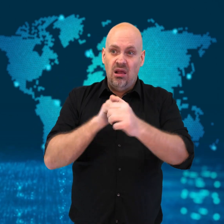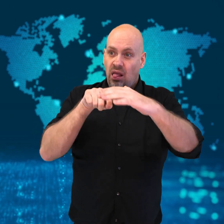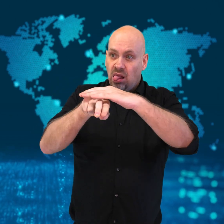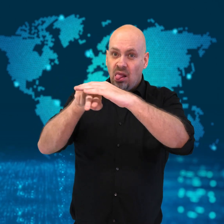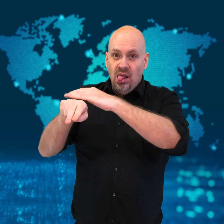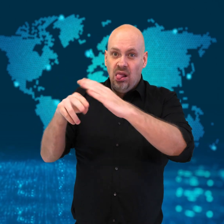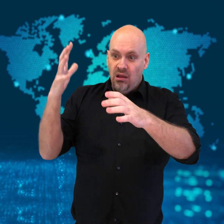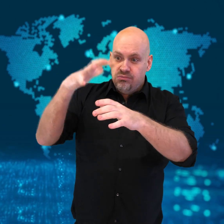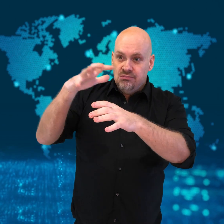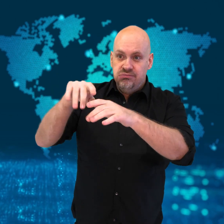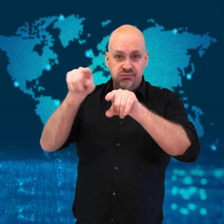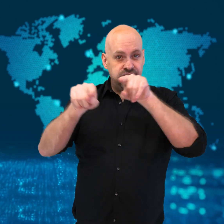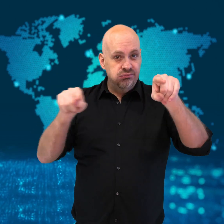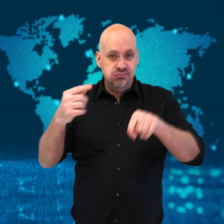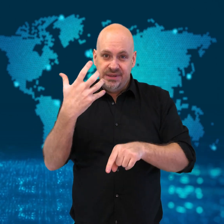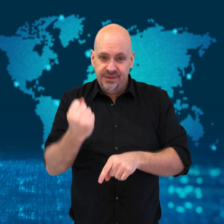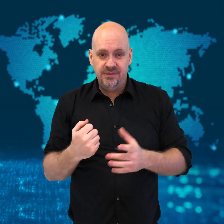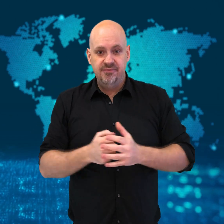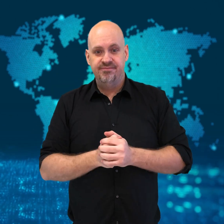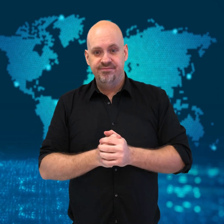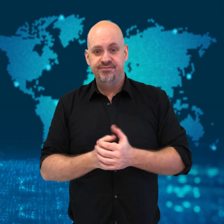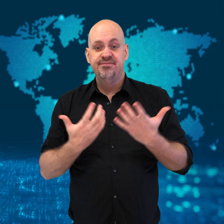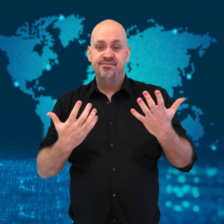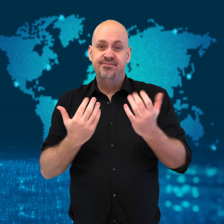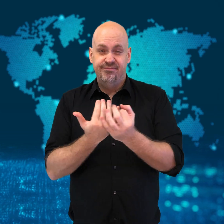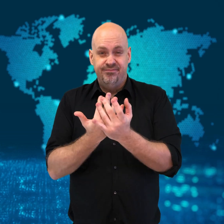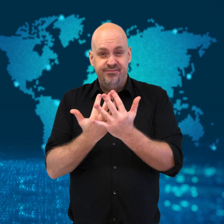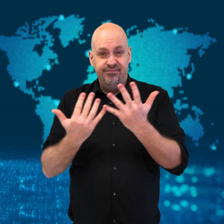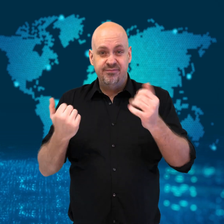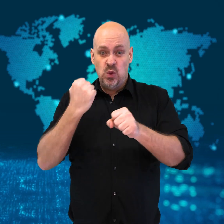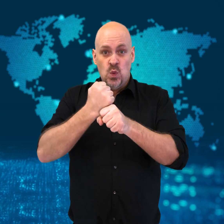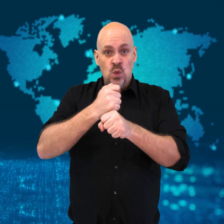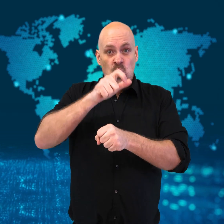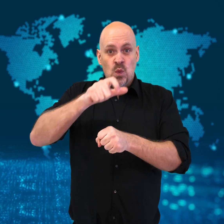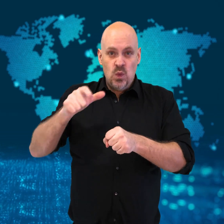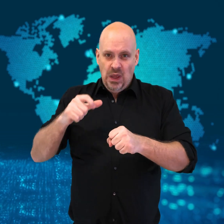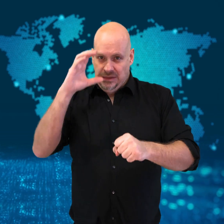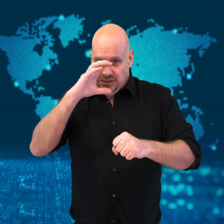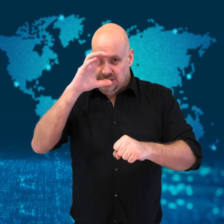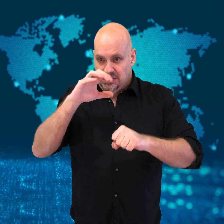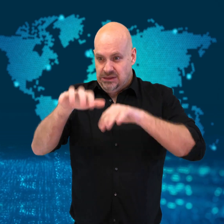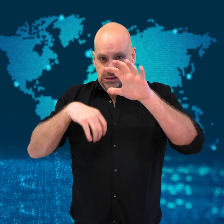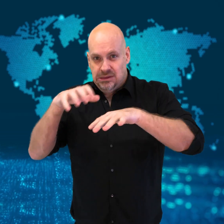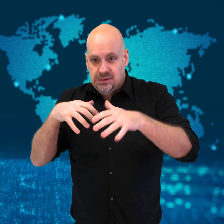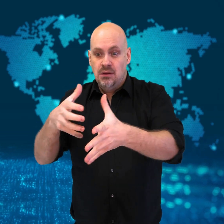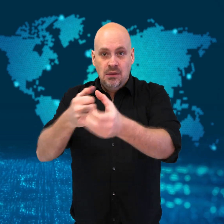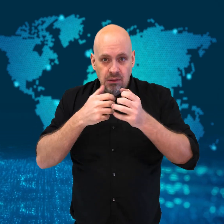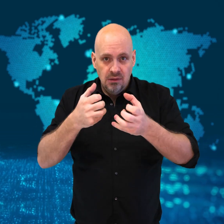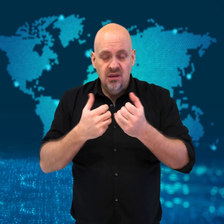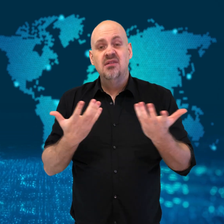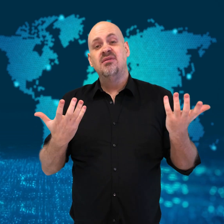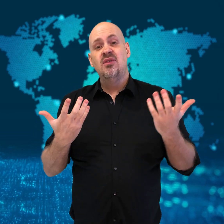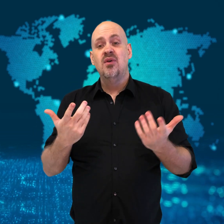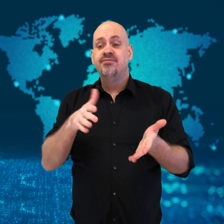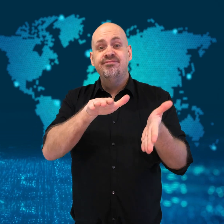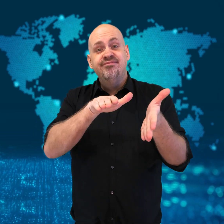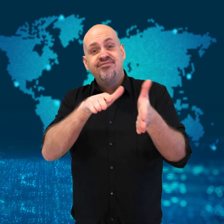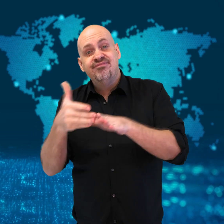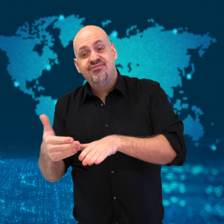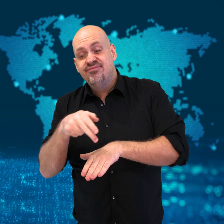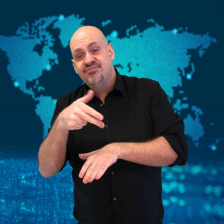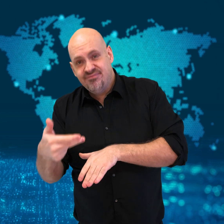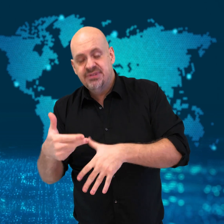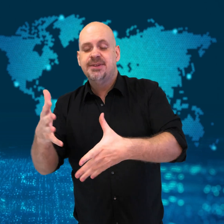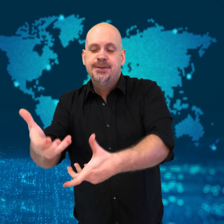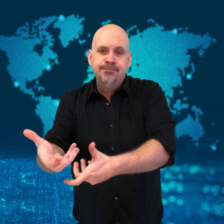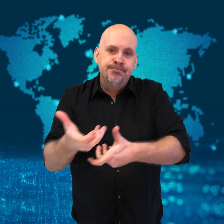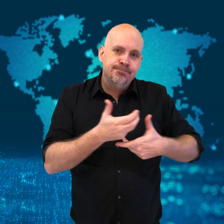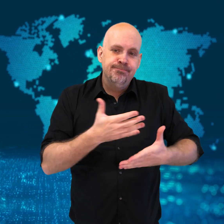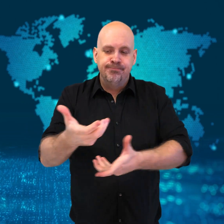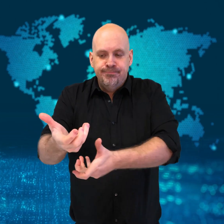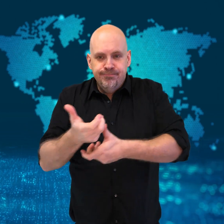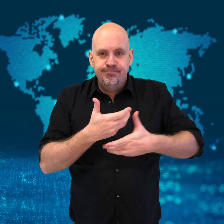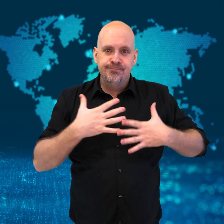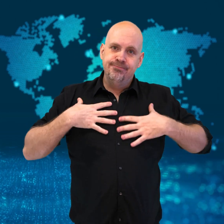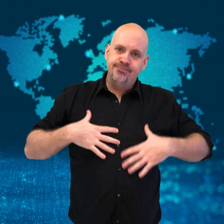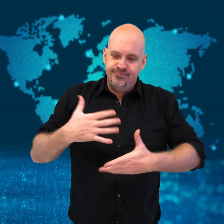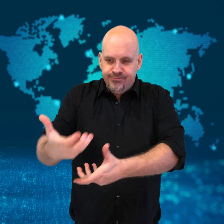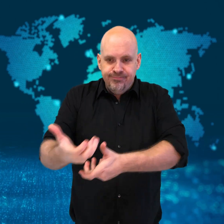Hundreds of rescue workers are still searching for survivors or bodies.